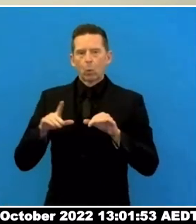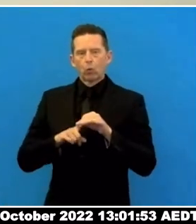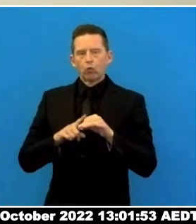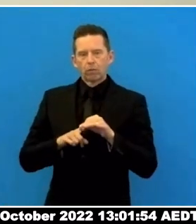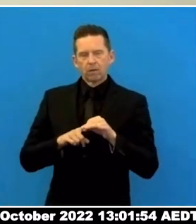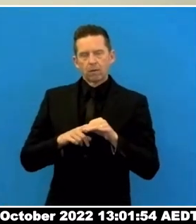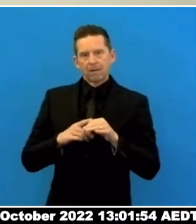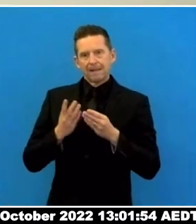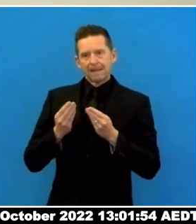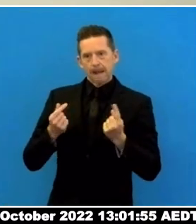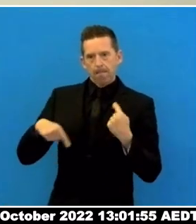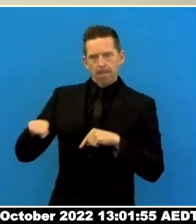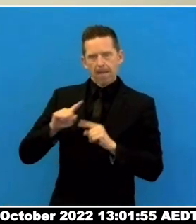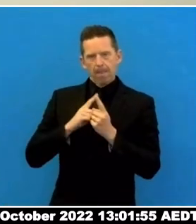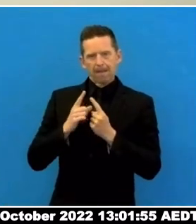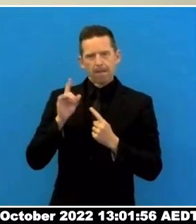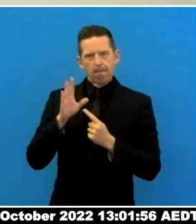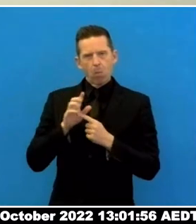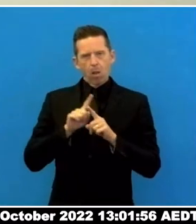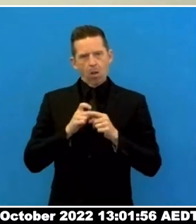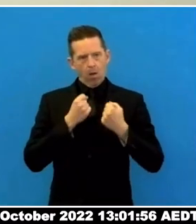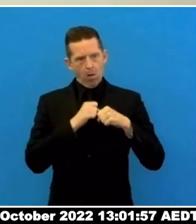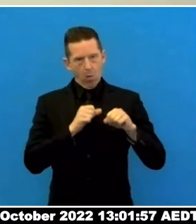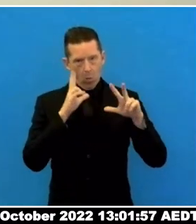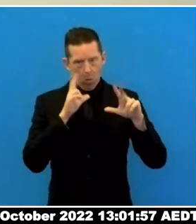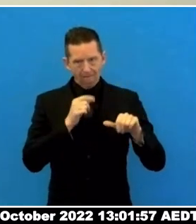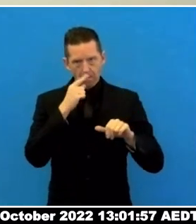against the protections that protect people from violence, abuse,